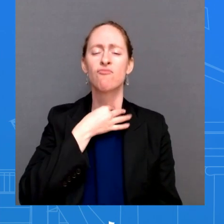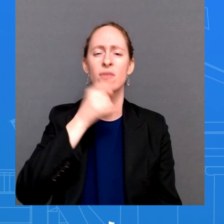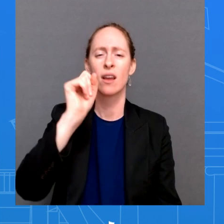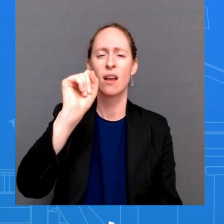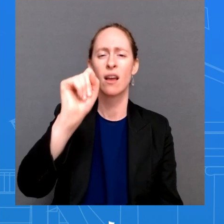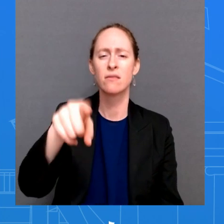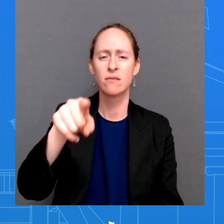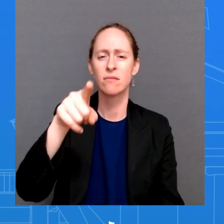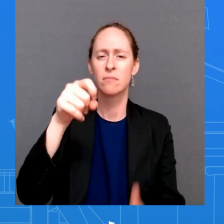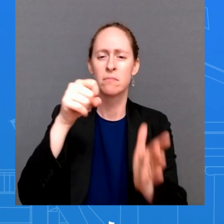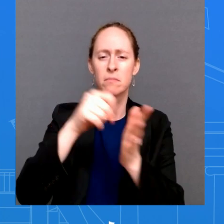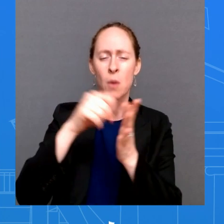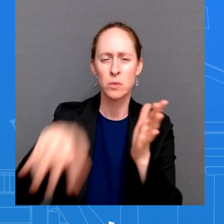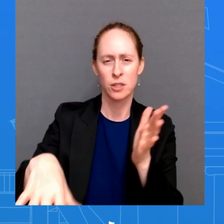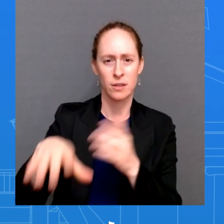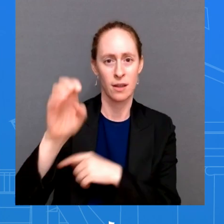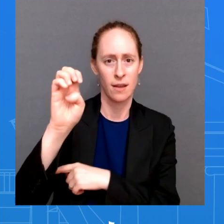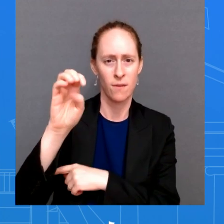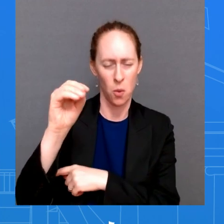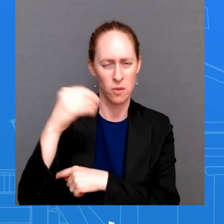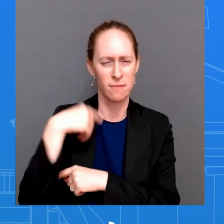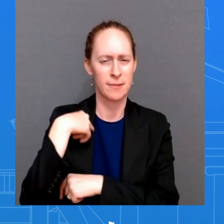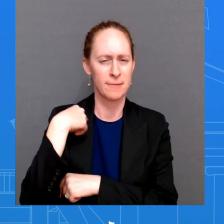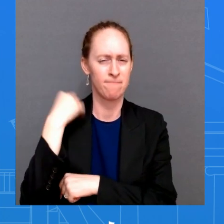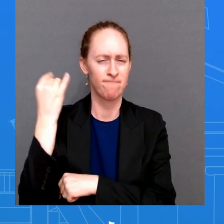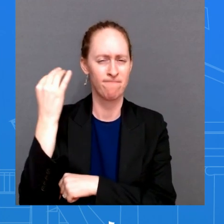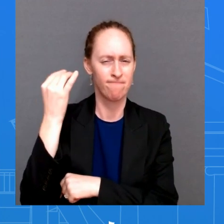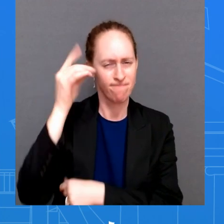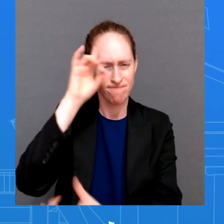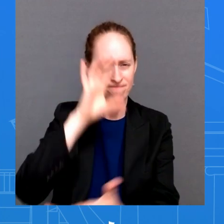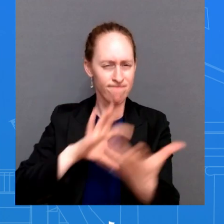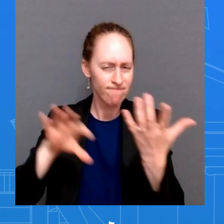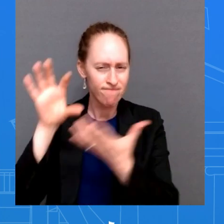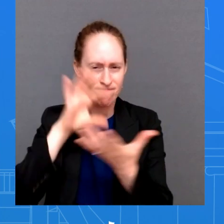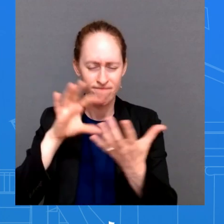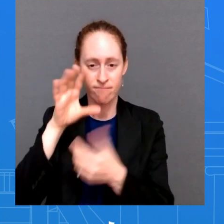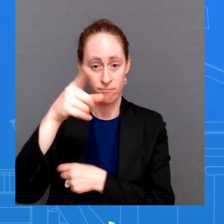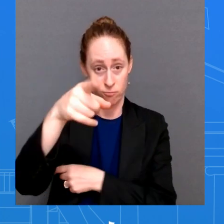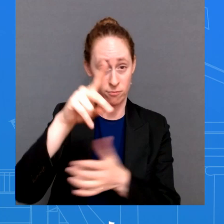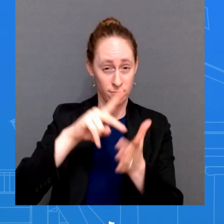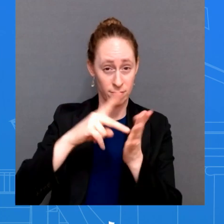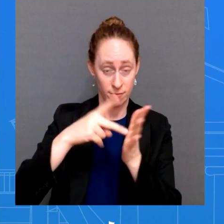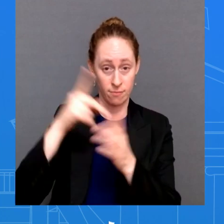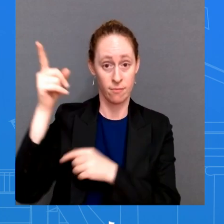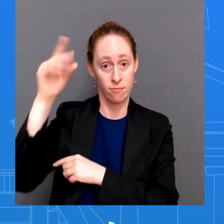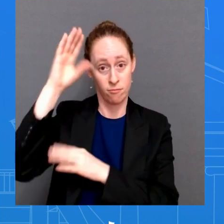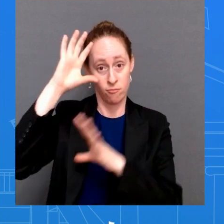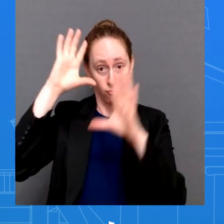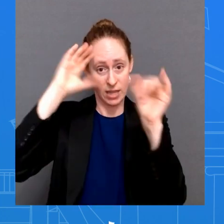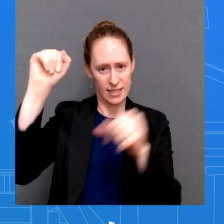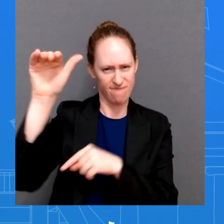to have the waivers pay for travel or have the waivers pay for the abortion procedure itself?